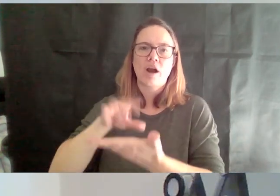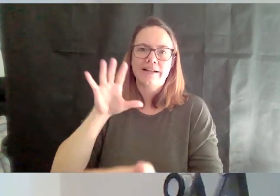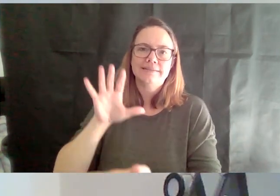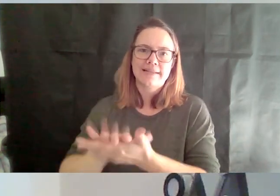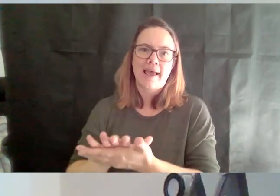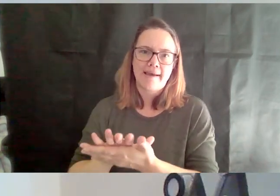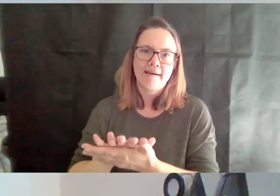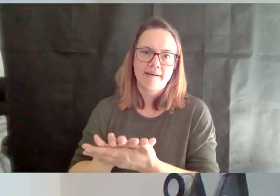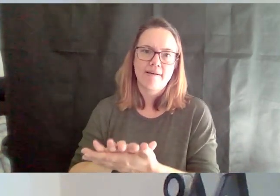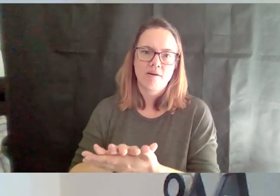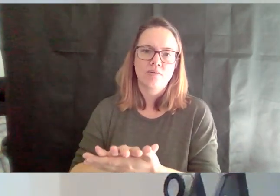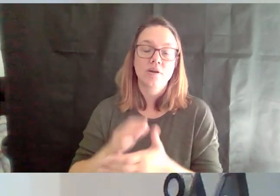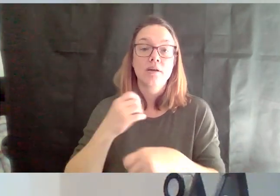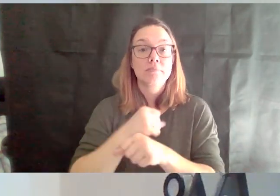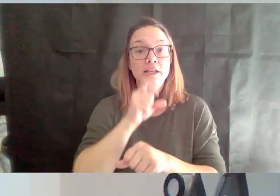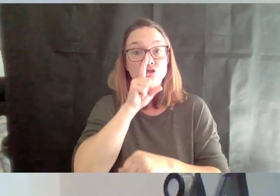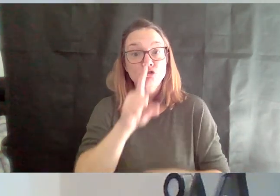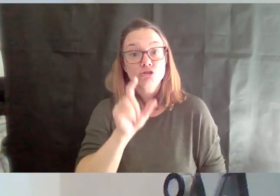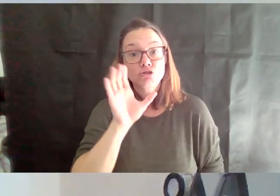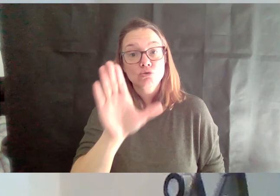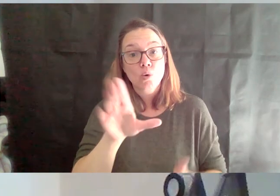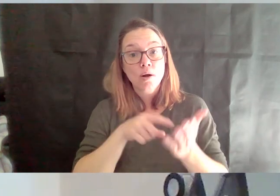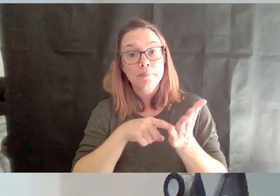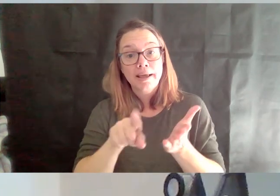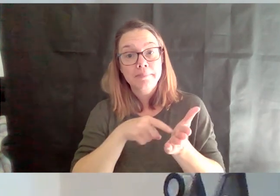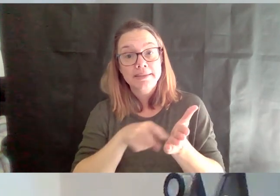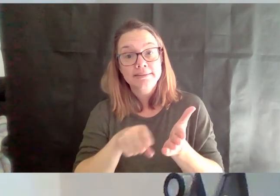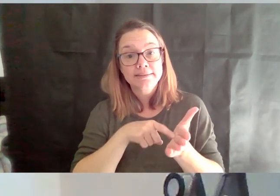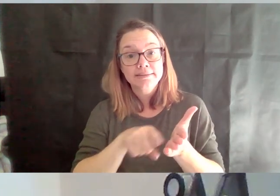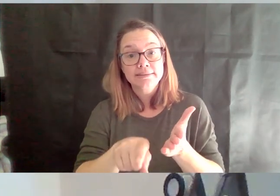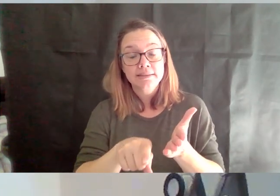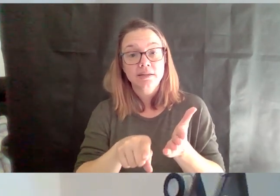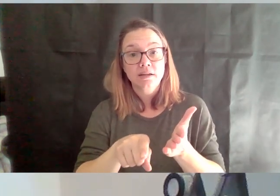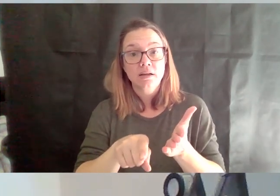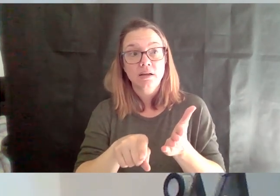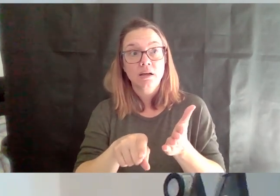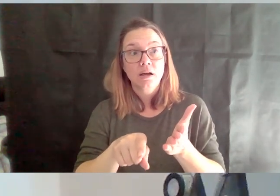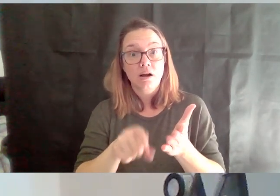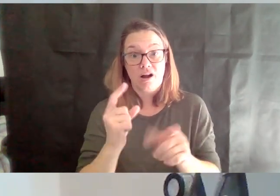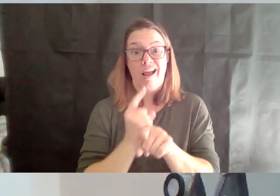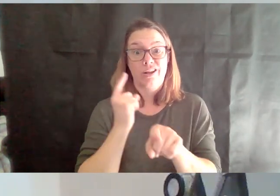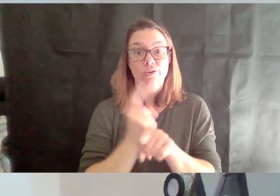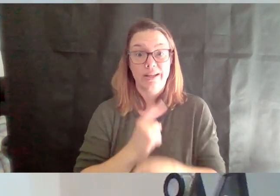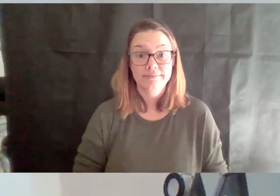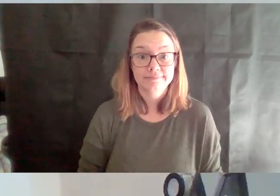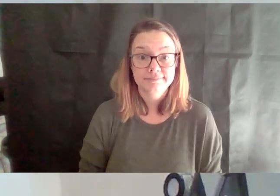Make sure that your payments are what they are supposed to be.